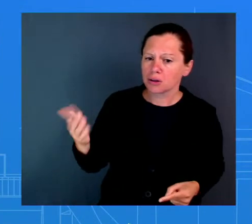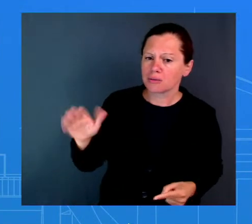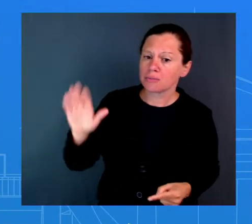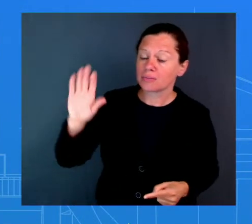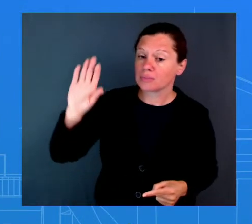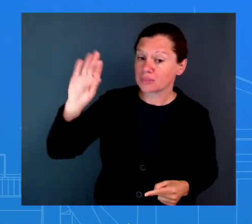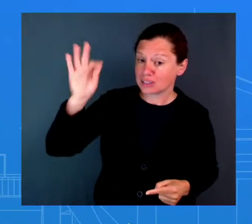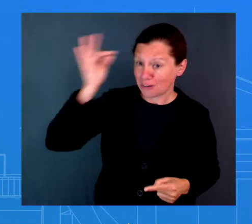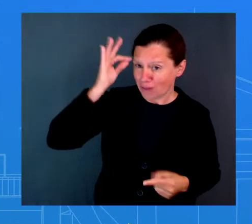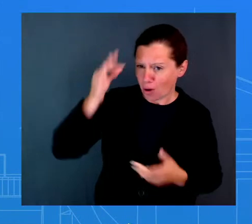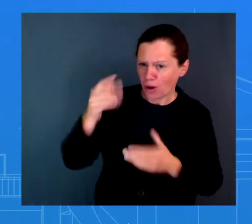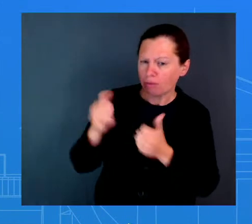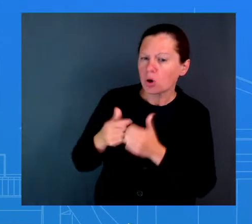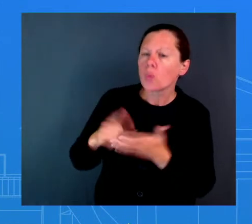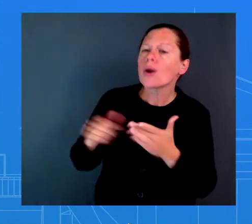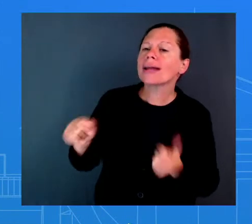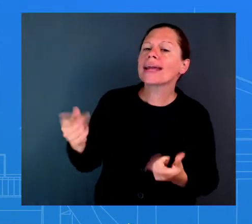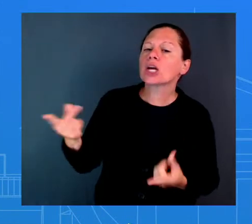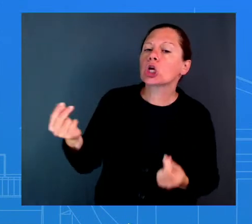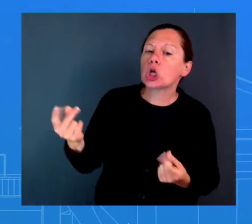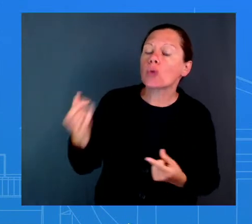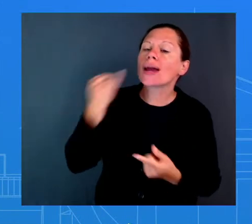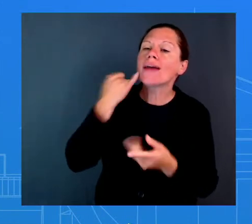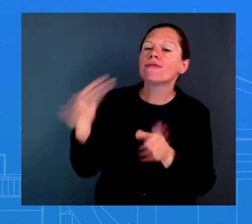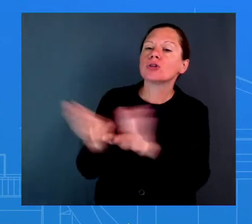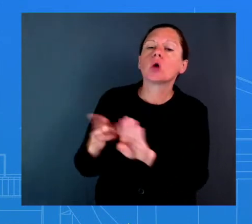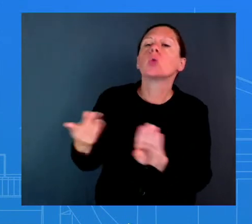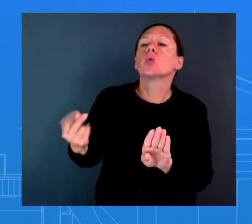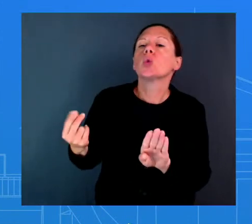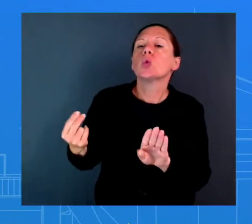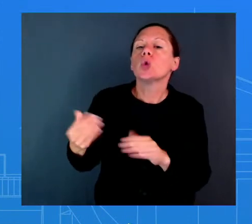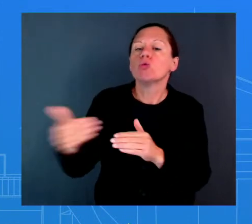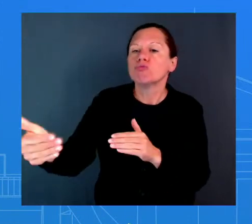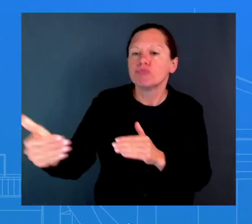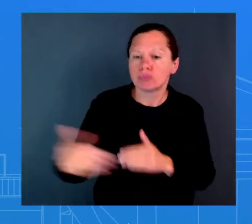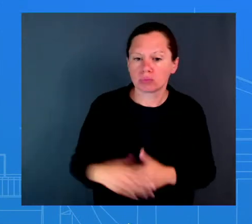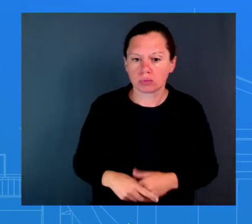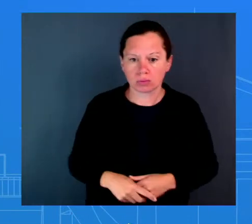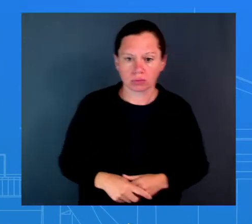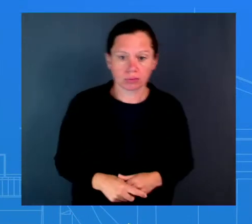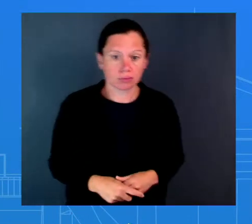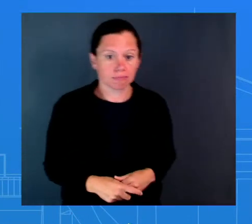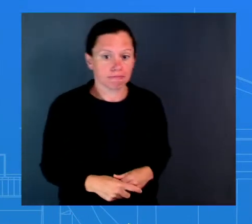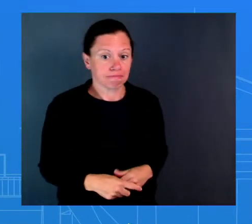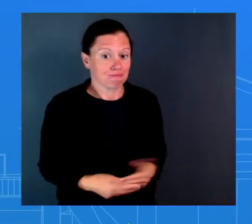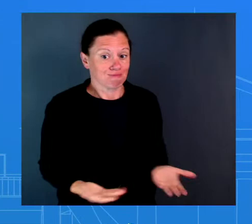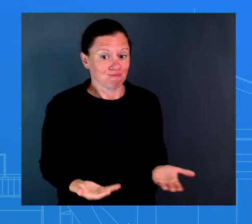Ms. Jean-Pierre: So, don't have any specific -- what that -- what that would look like. But certainly, agencies are looking